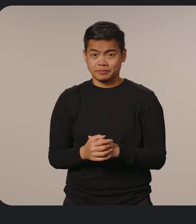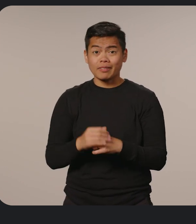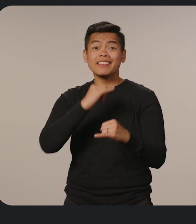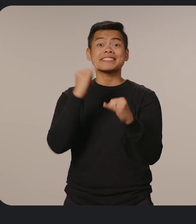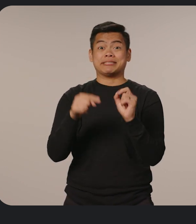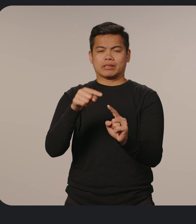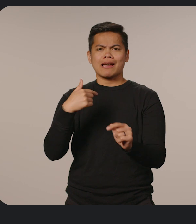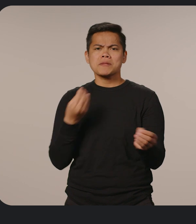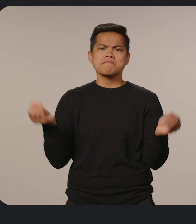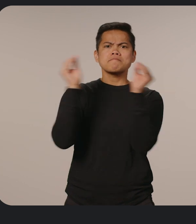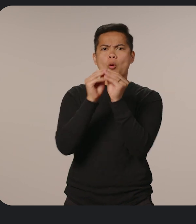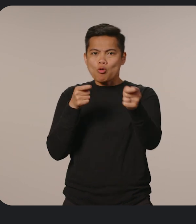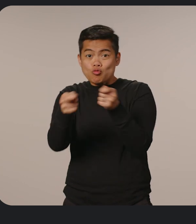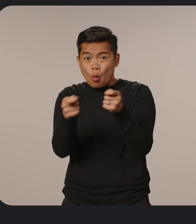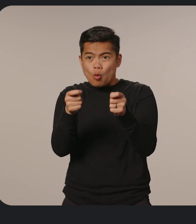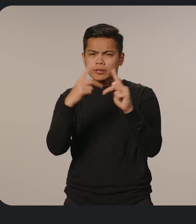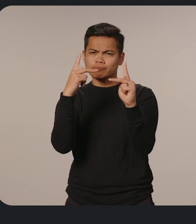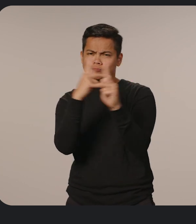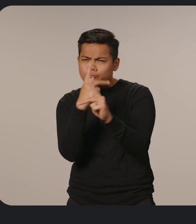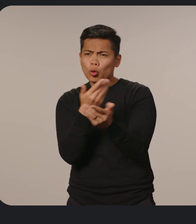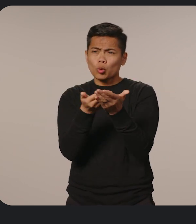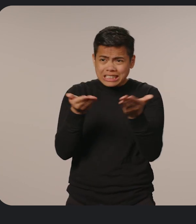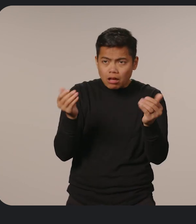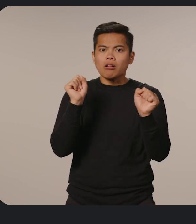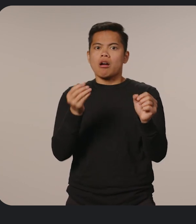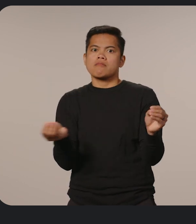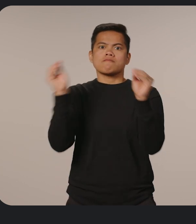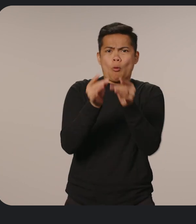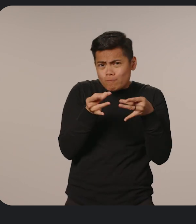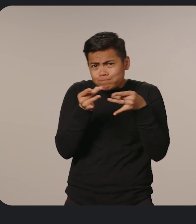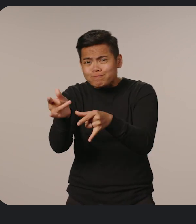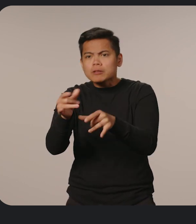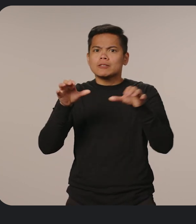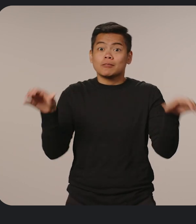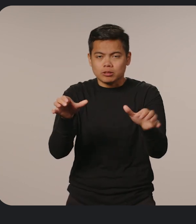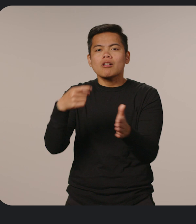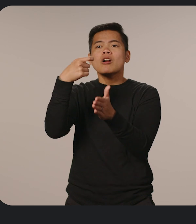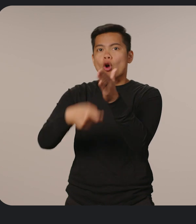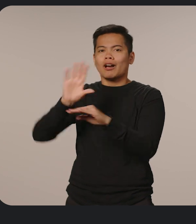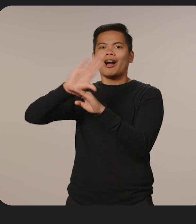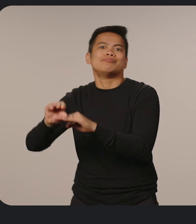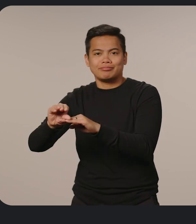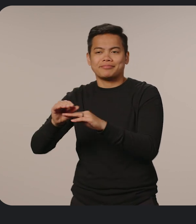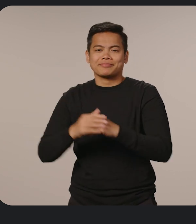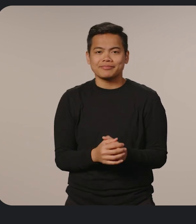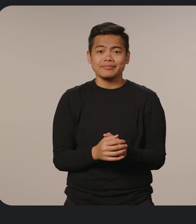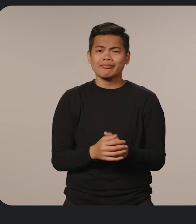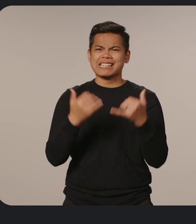finally you have more granular control over compute resources so you can fully optimize performance and costs of your